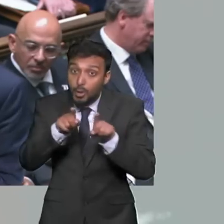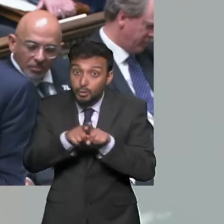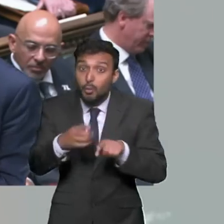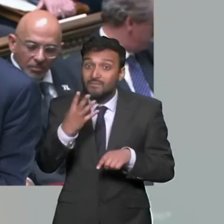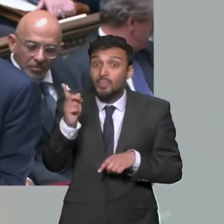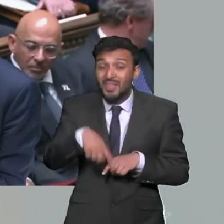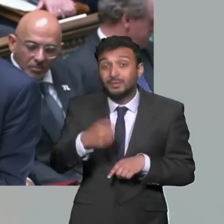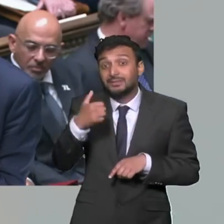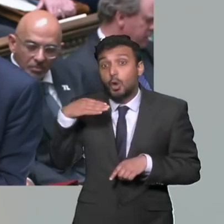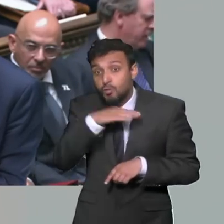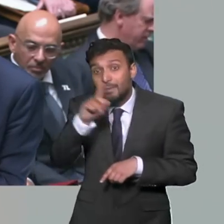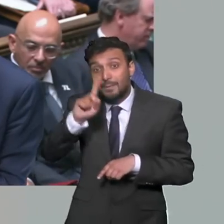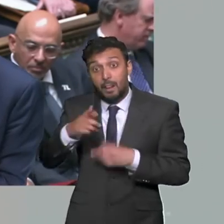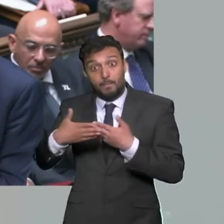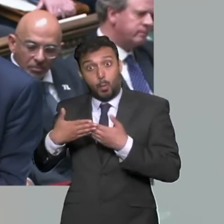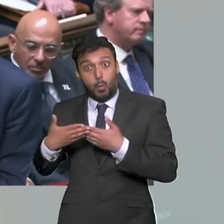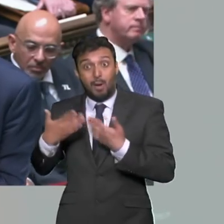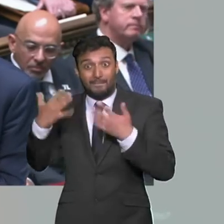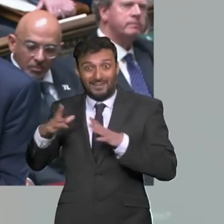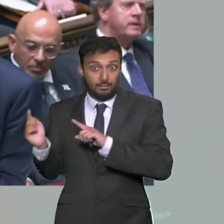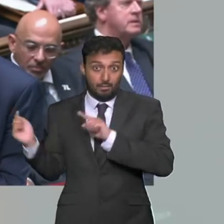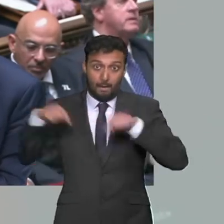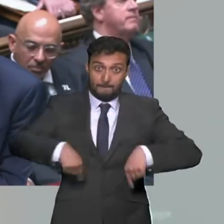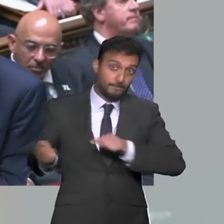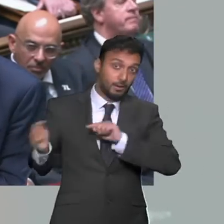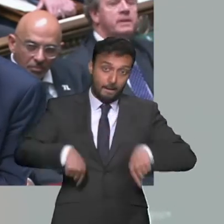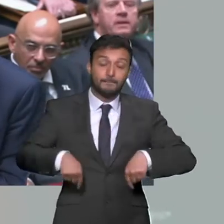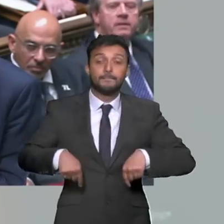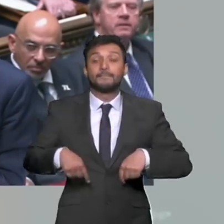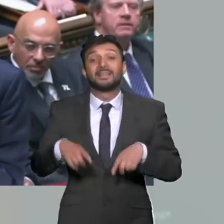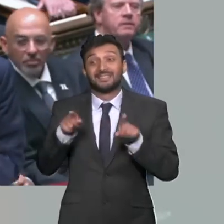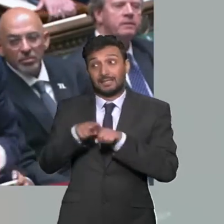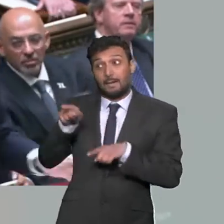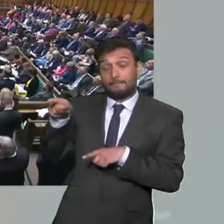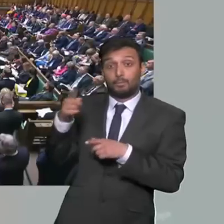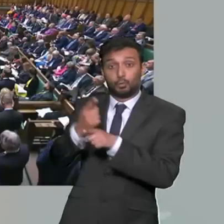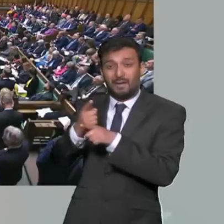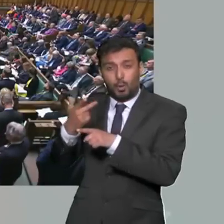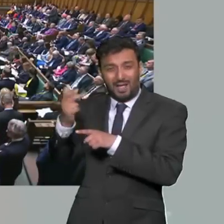more to come to this country, and we will do what we can to help the people my hon. Friend mentions.